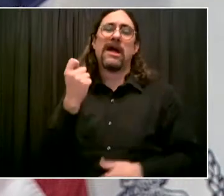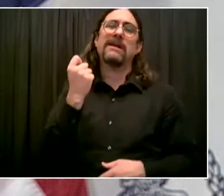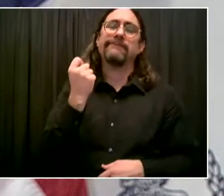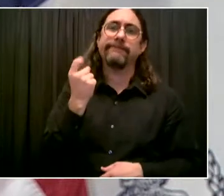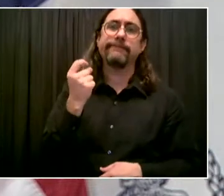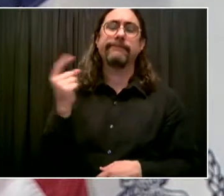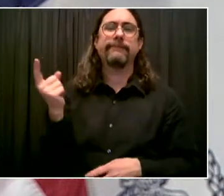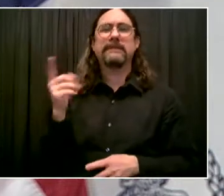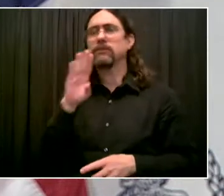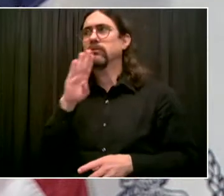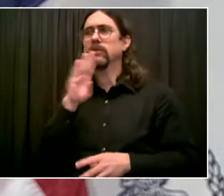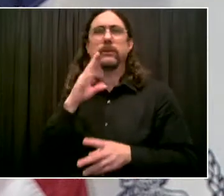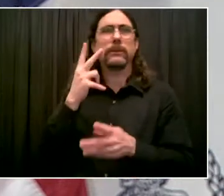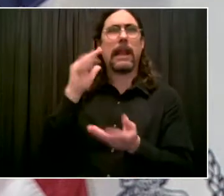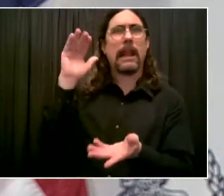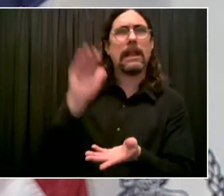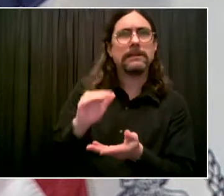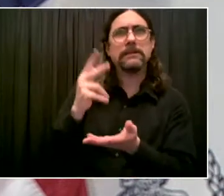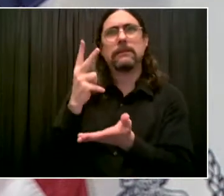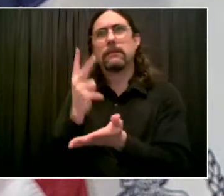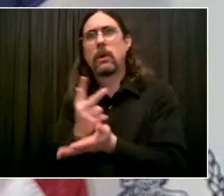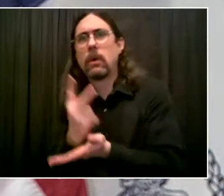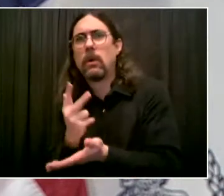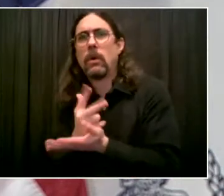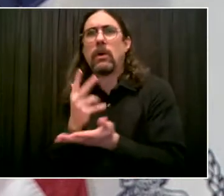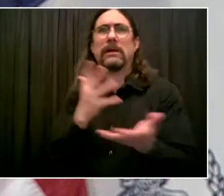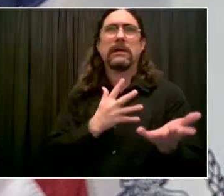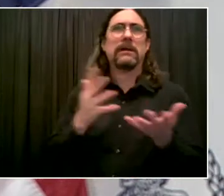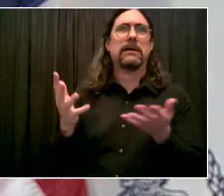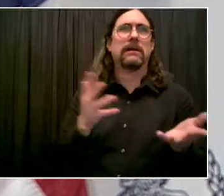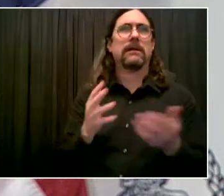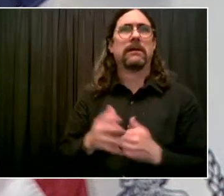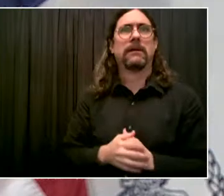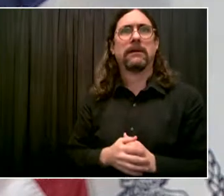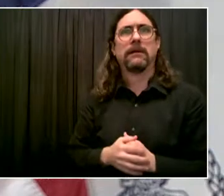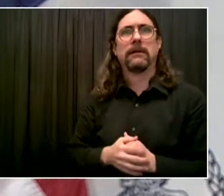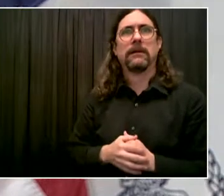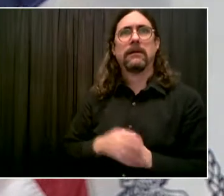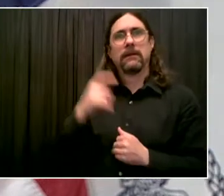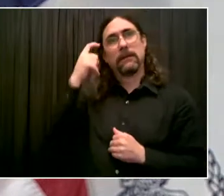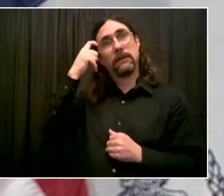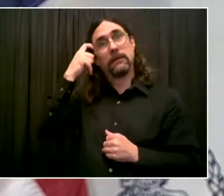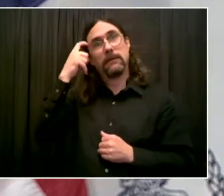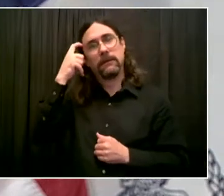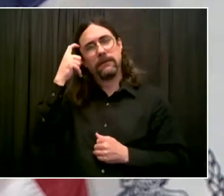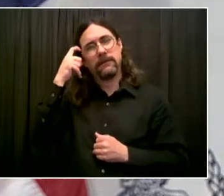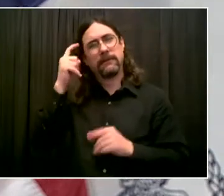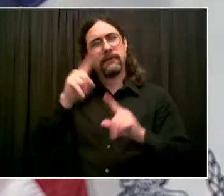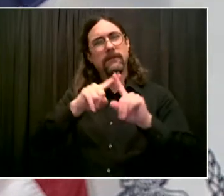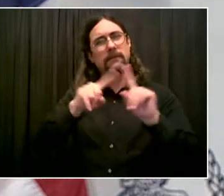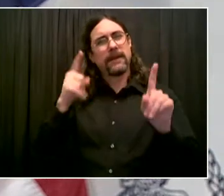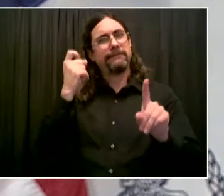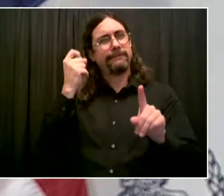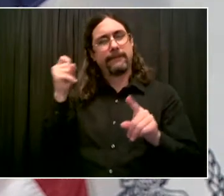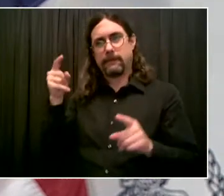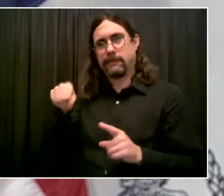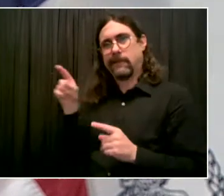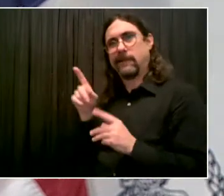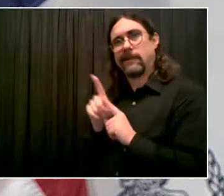ARE COMPLAINING BUT THIS IS FOR THE GREATER GOOD. THIS IS ABOUT CREATING